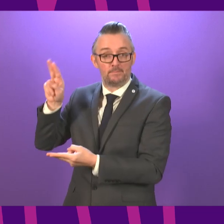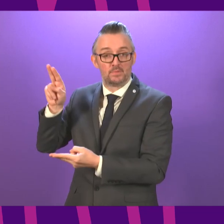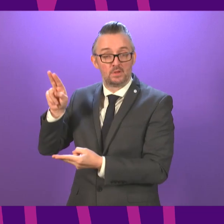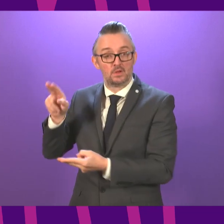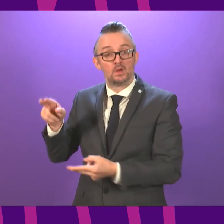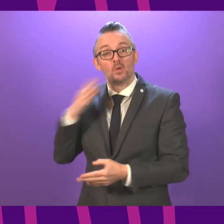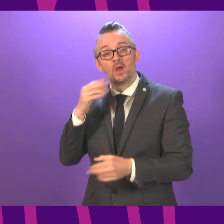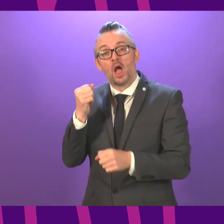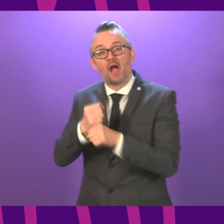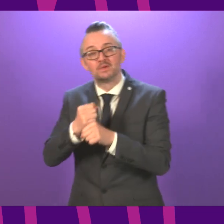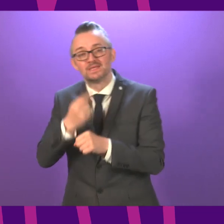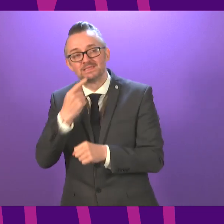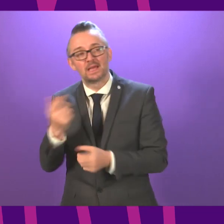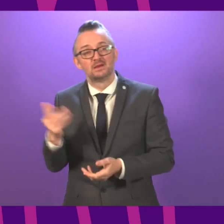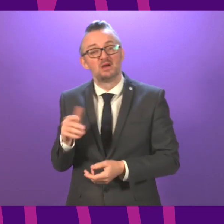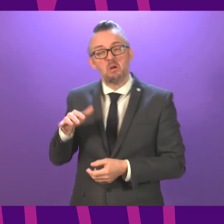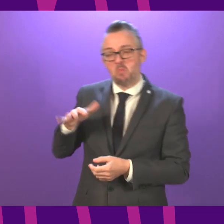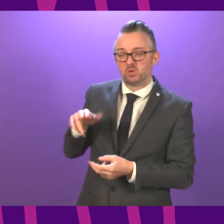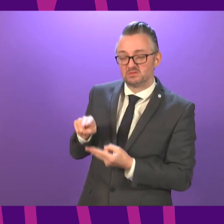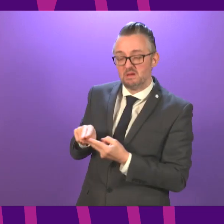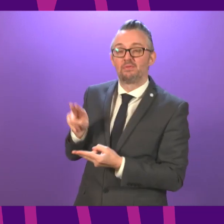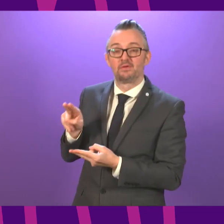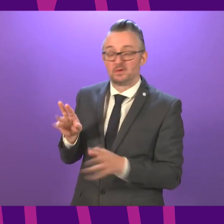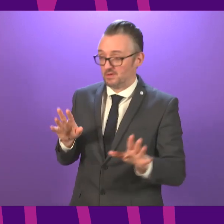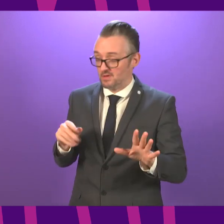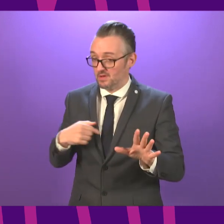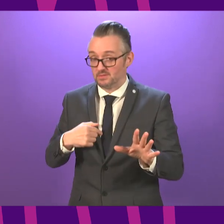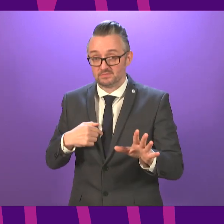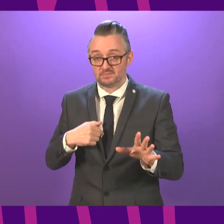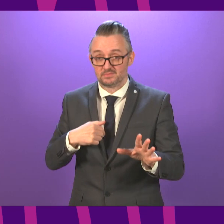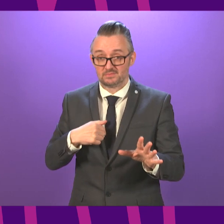increase will be modest, I am not inclined to believe it. There will be difficulties. The UK Government has also admitted that there will be difficulties in